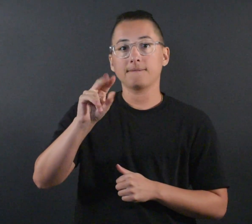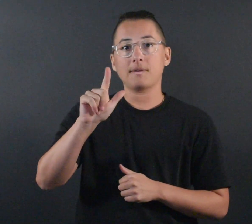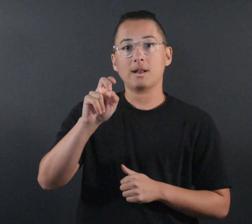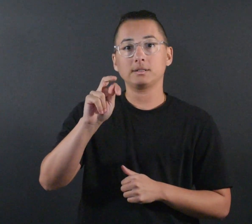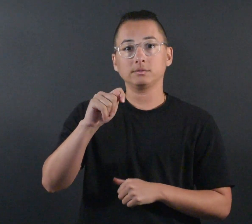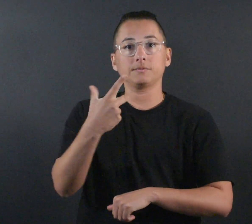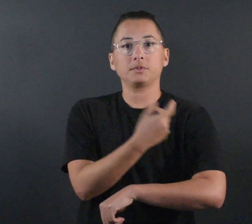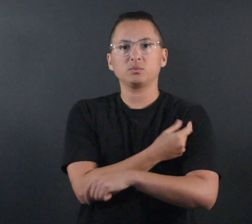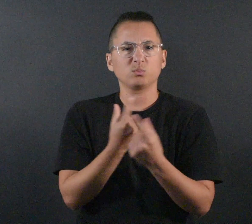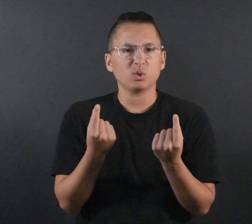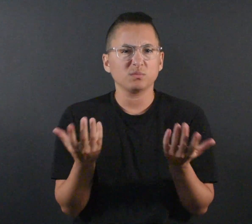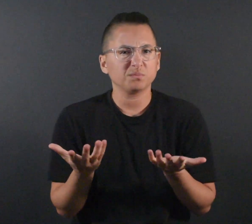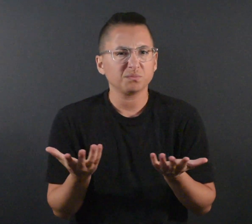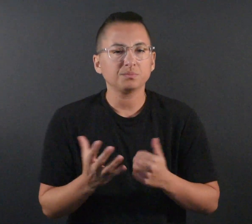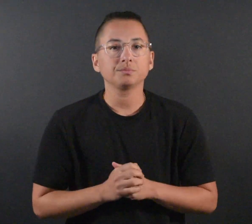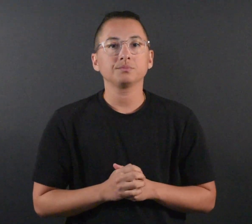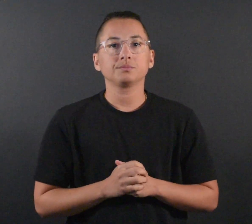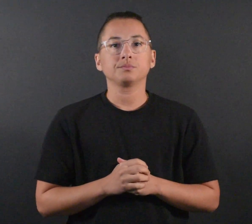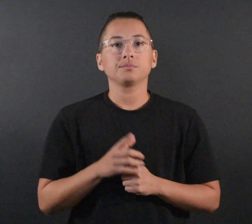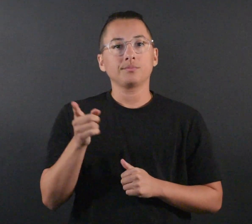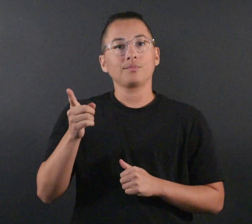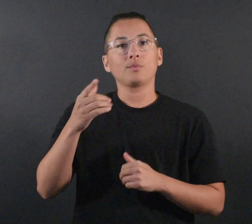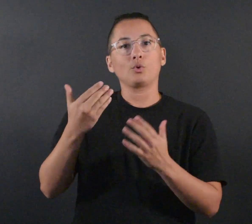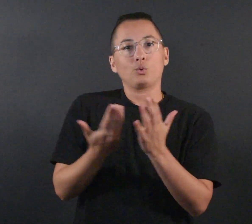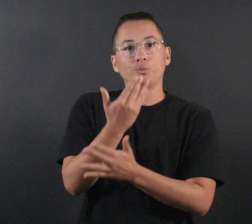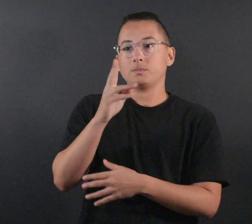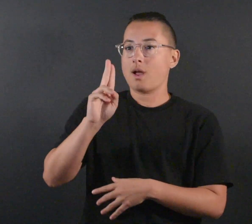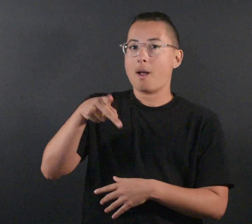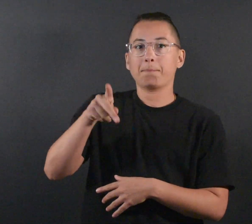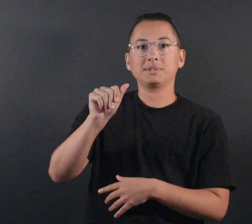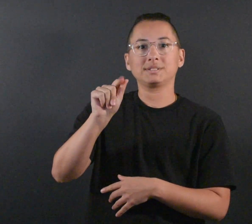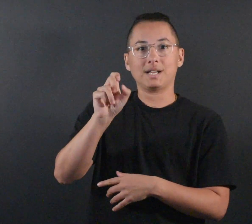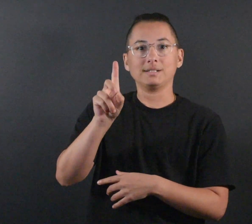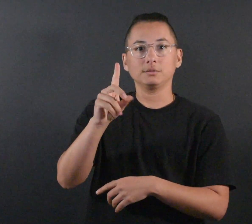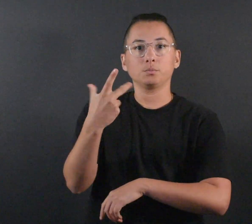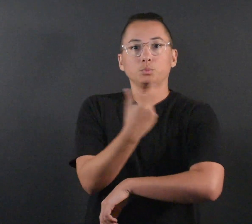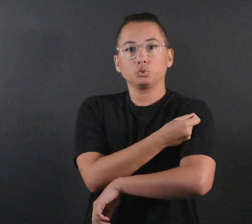Bivalent vaccines are updated booster vaccines that protect